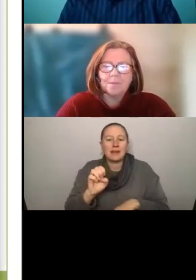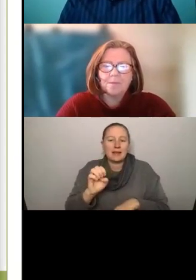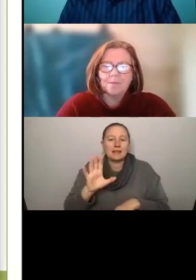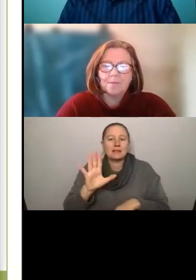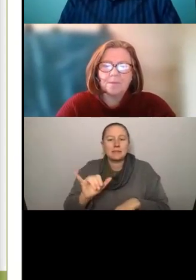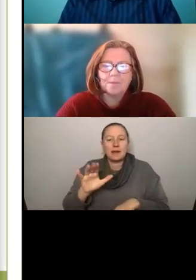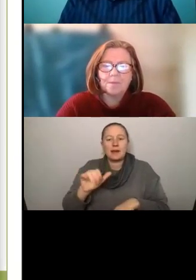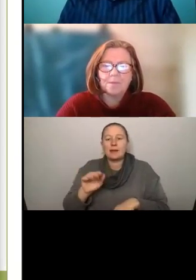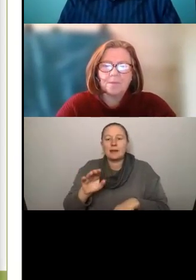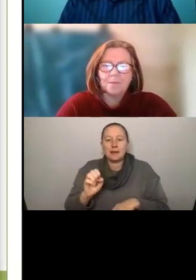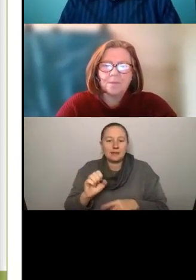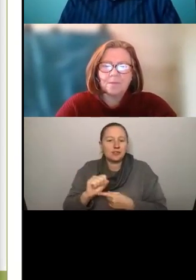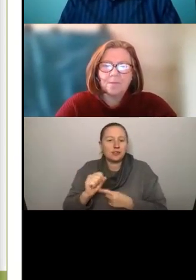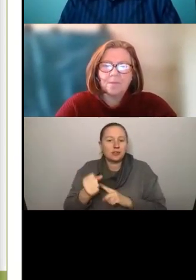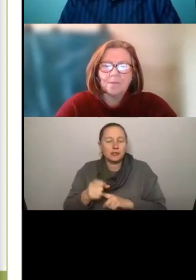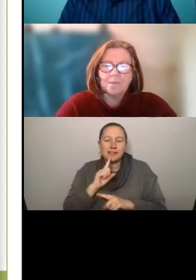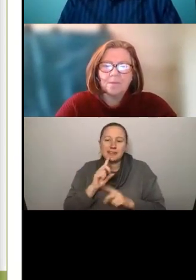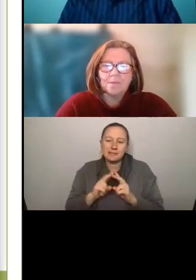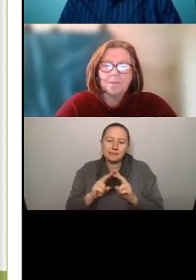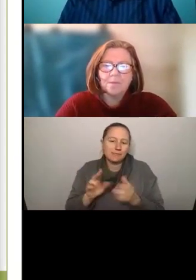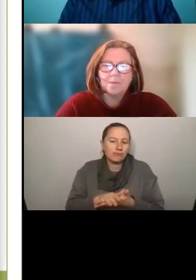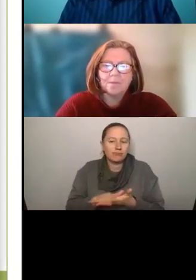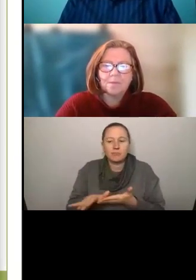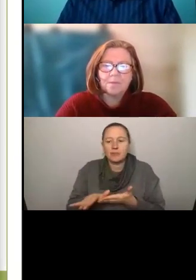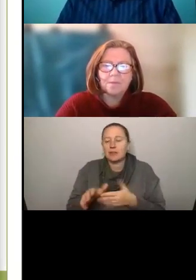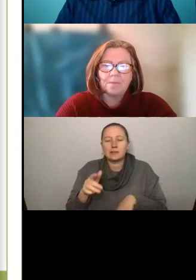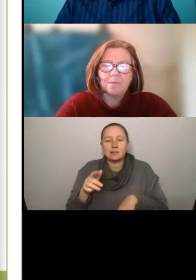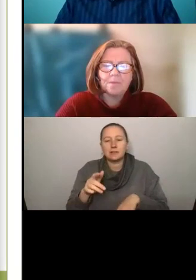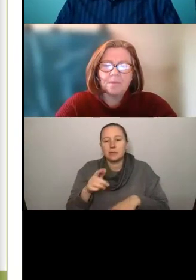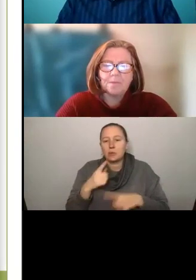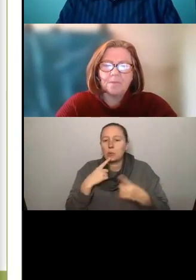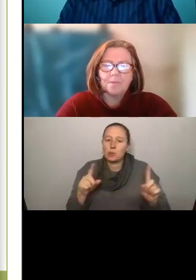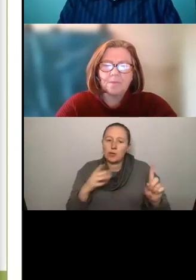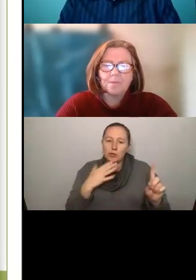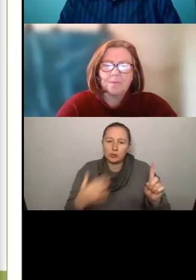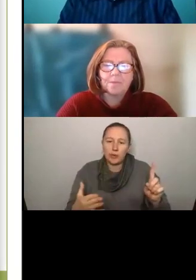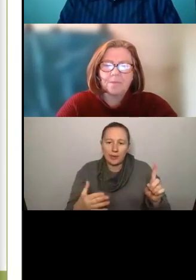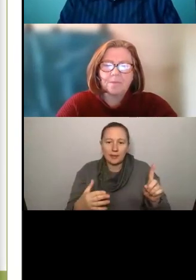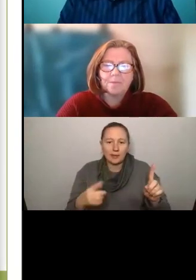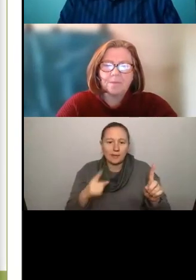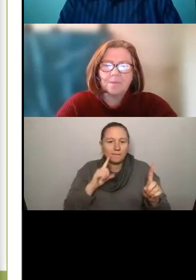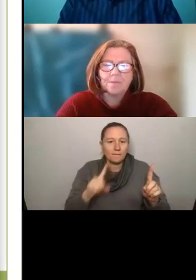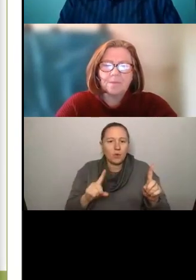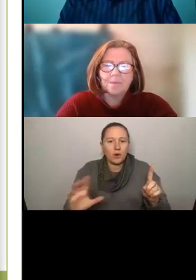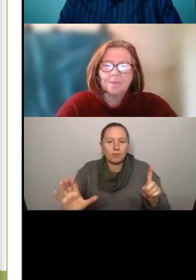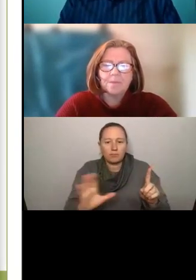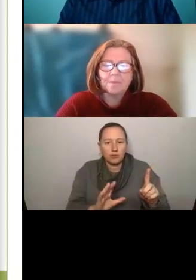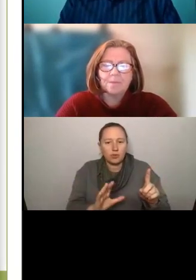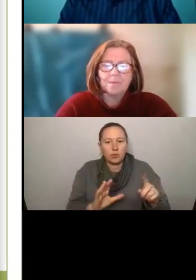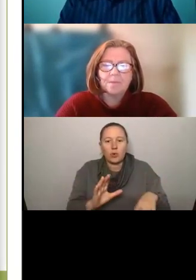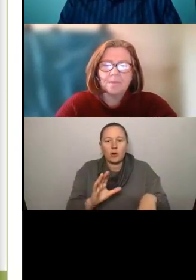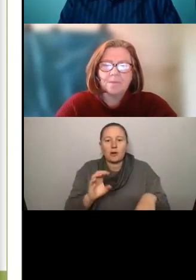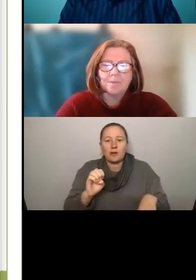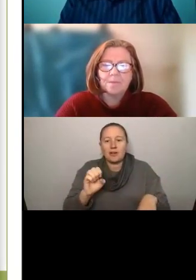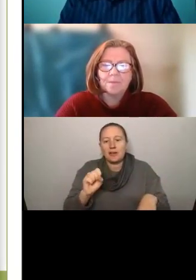They're very, very nice about it and it works quite well in getting your ESI status extended.